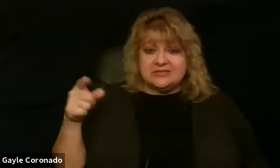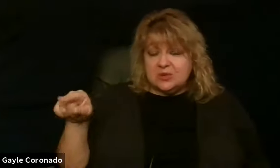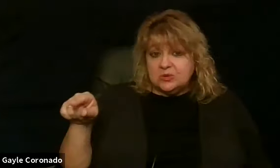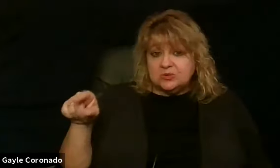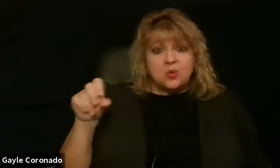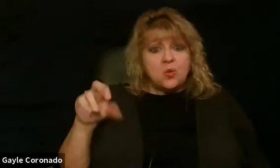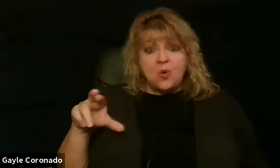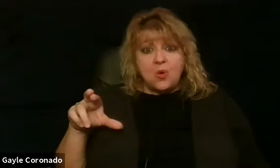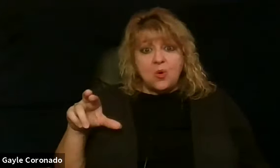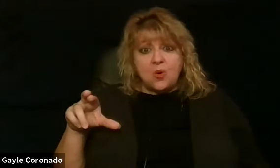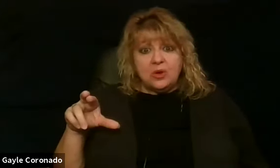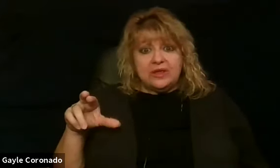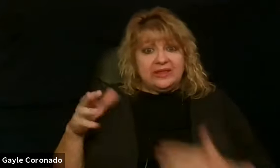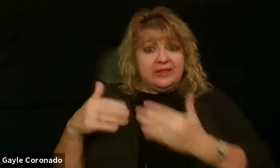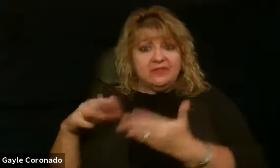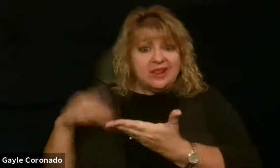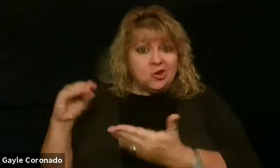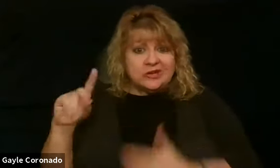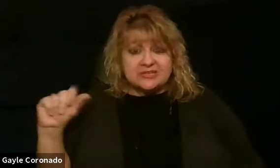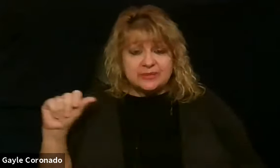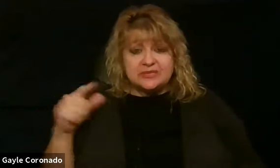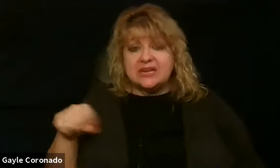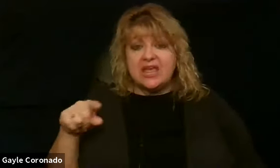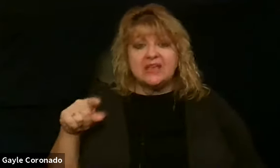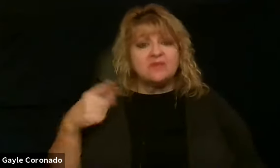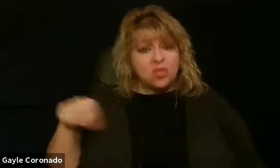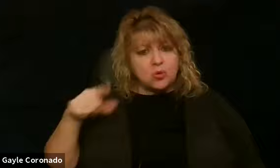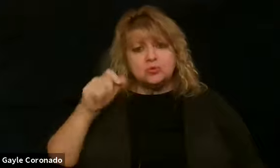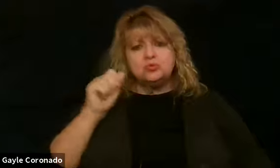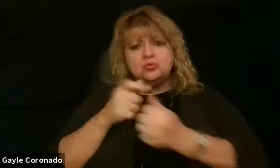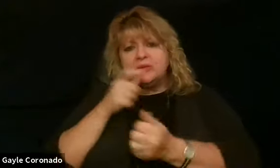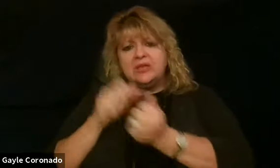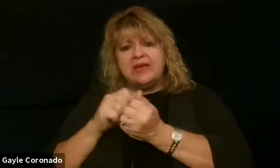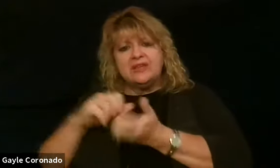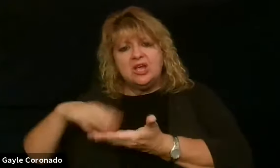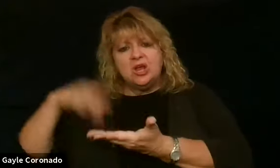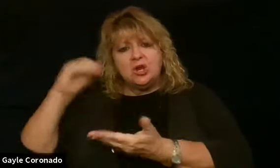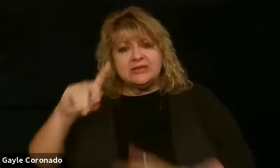For instance, maybe like the learning disability.